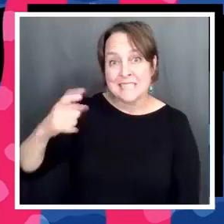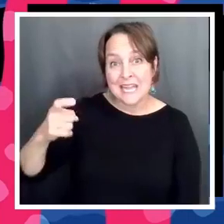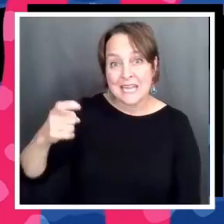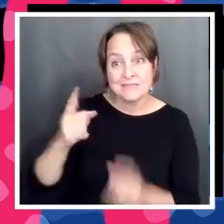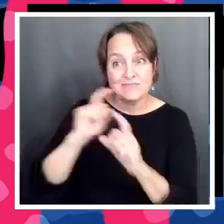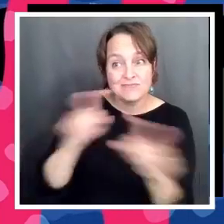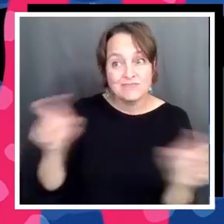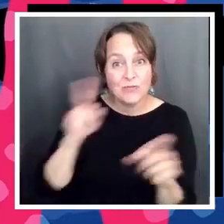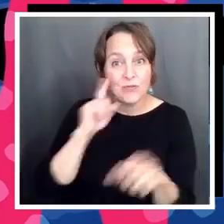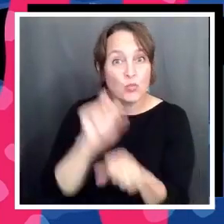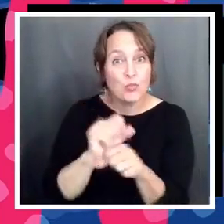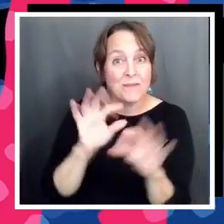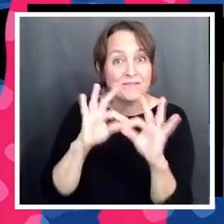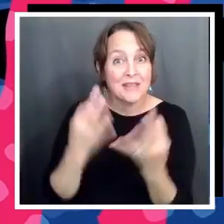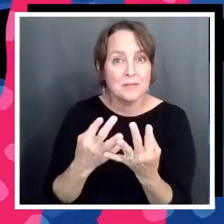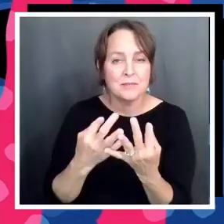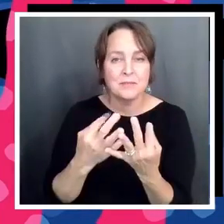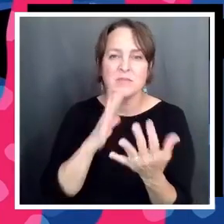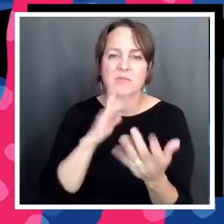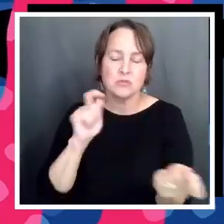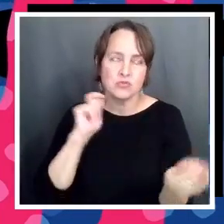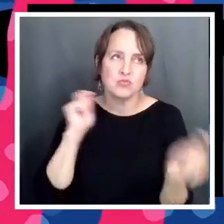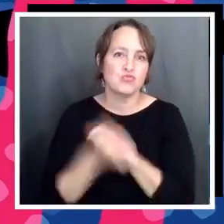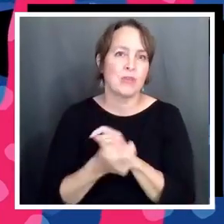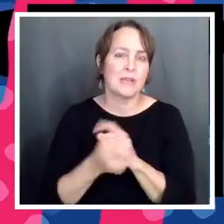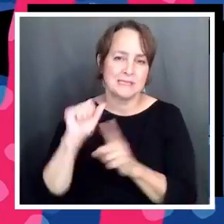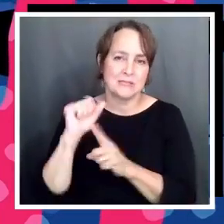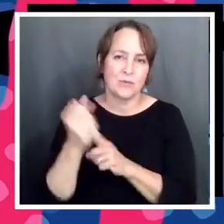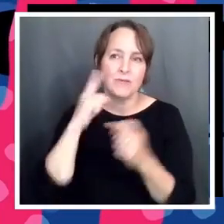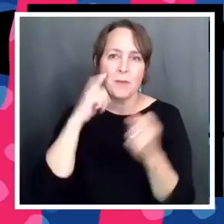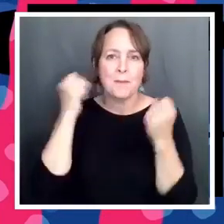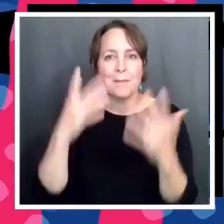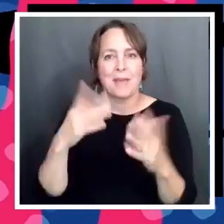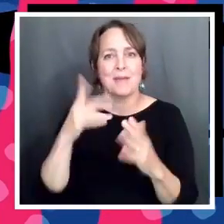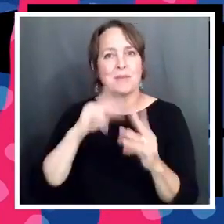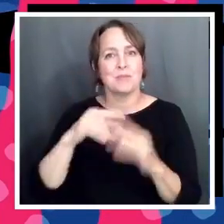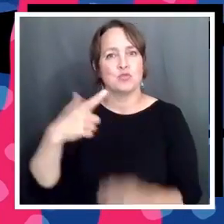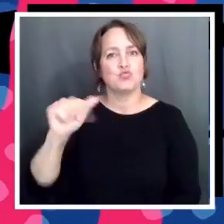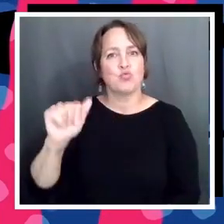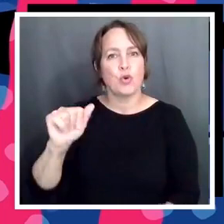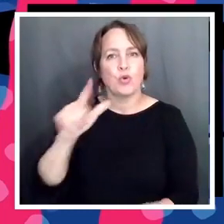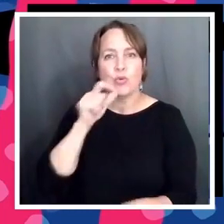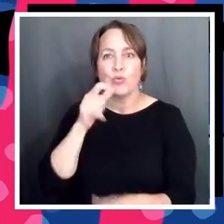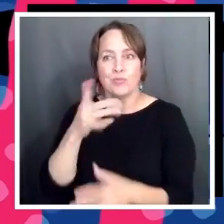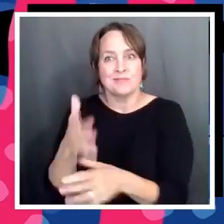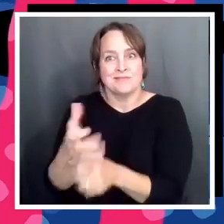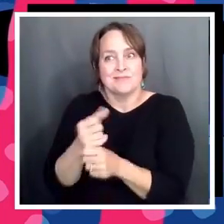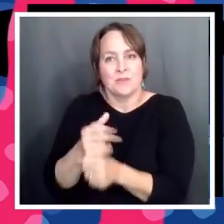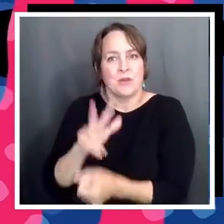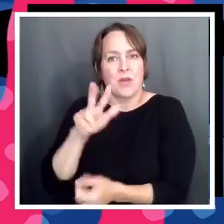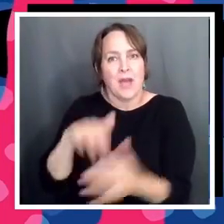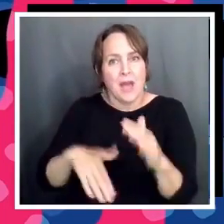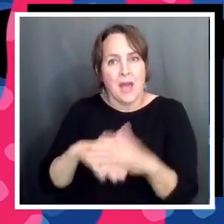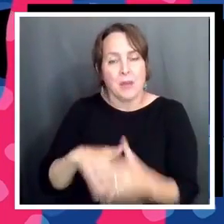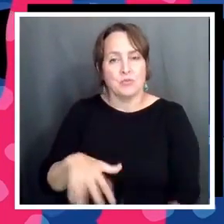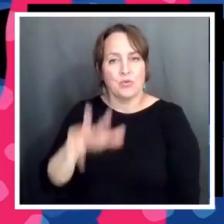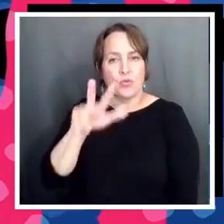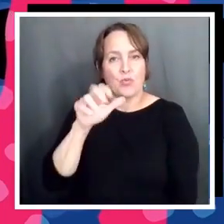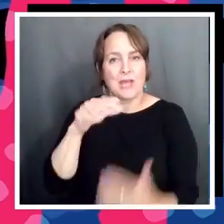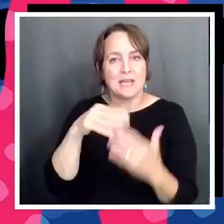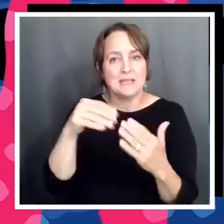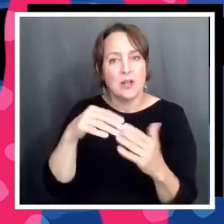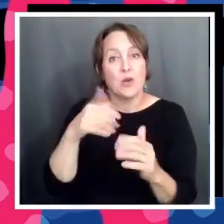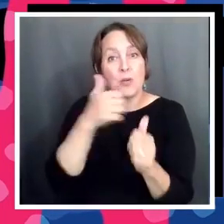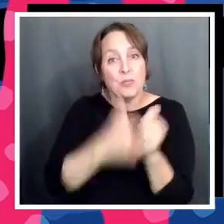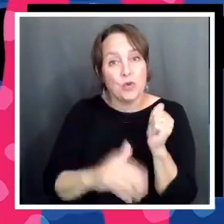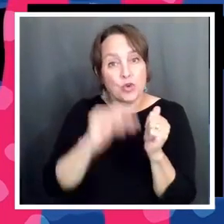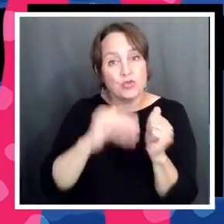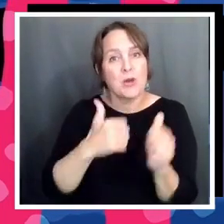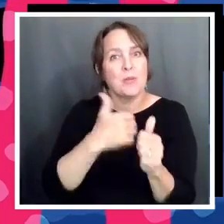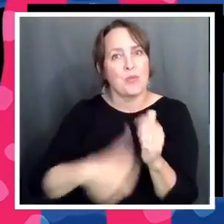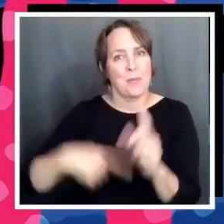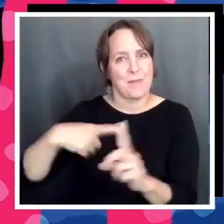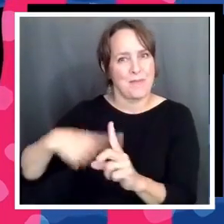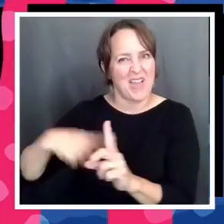THE AMERICAN RESCUE PLAN.